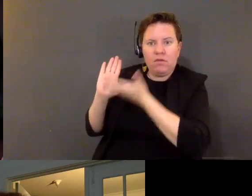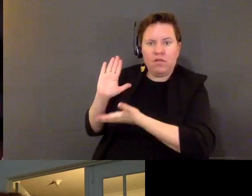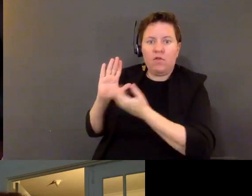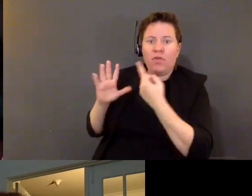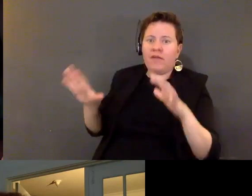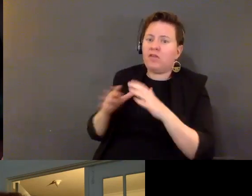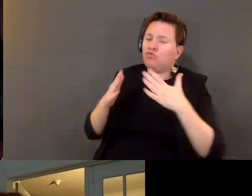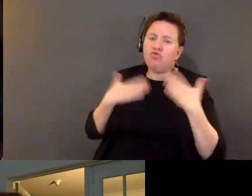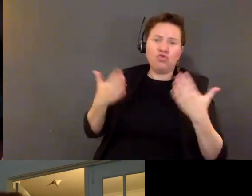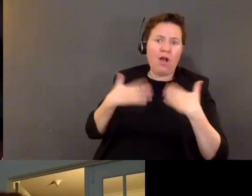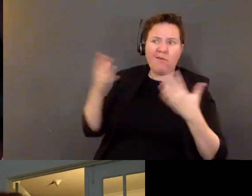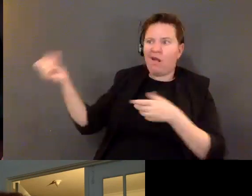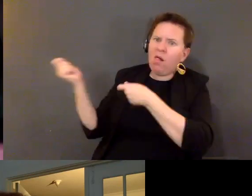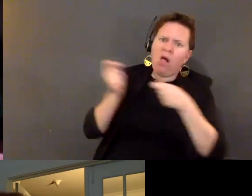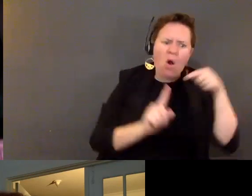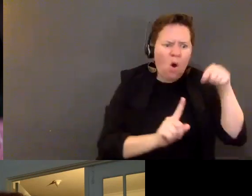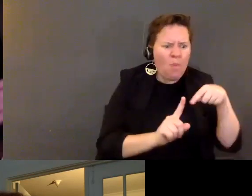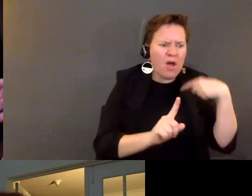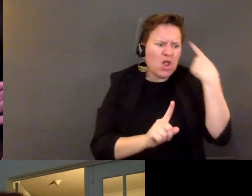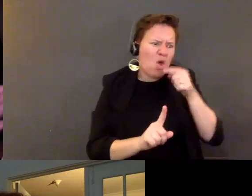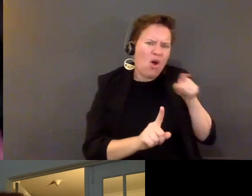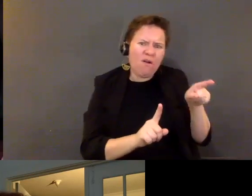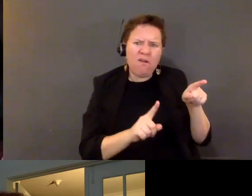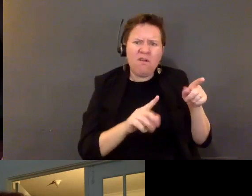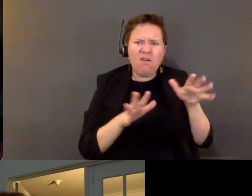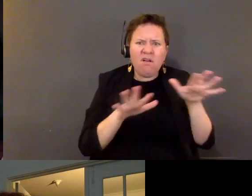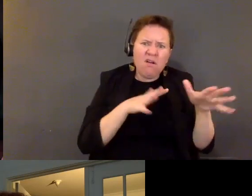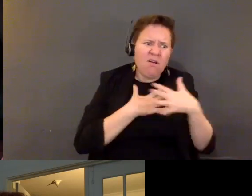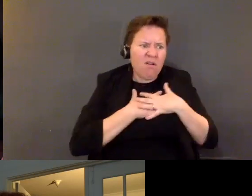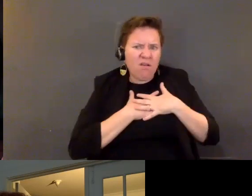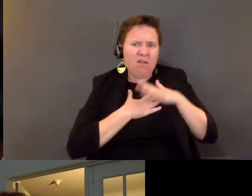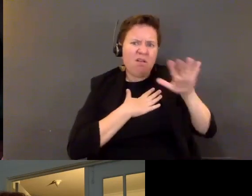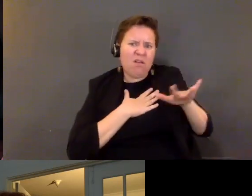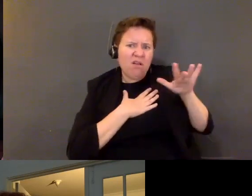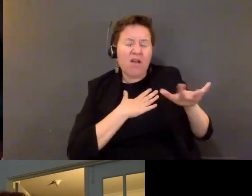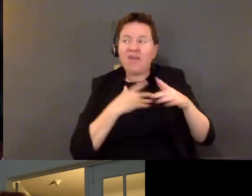get yanked there where someone will look at my subject and say they look so happy but they have